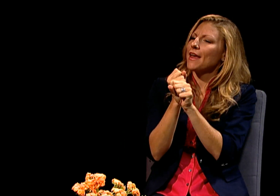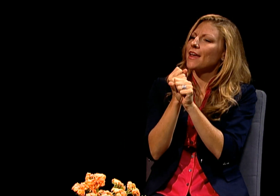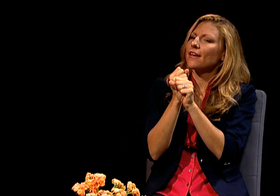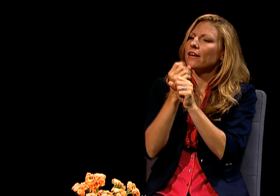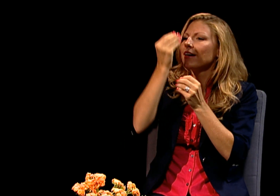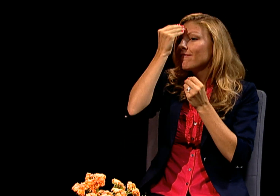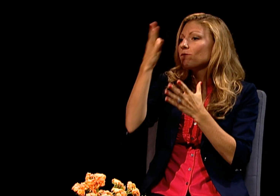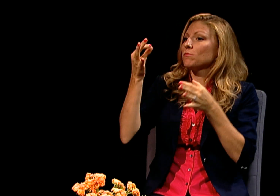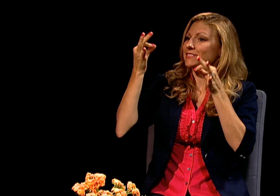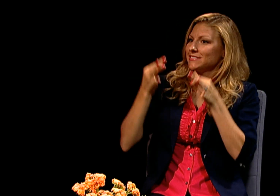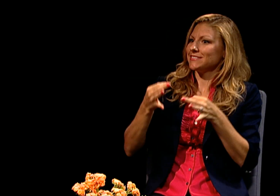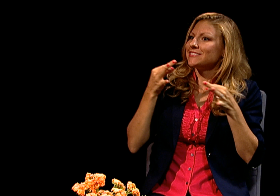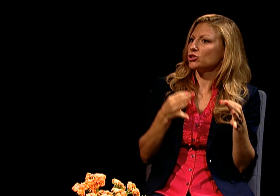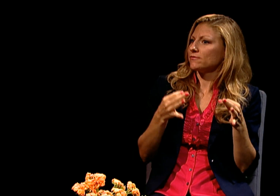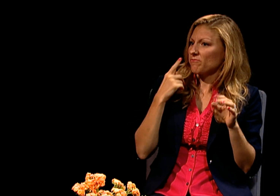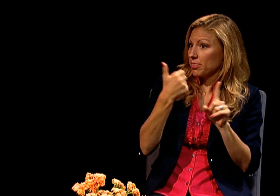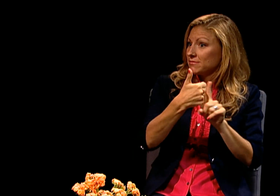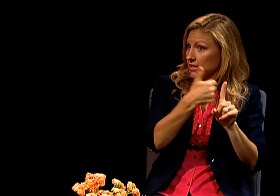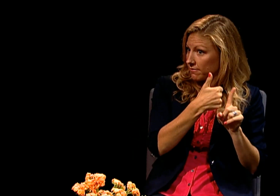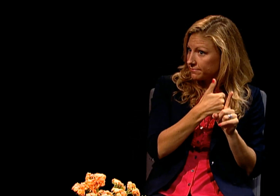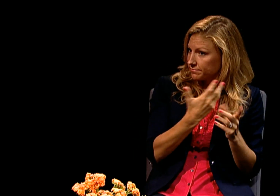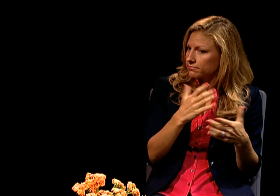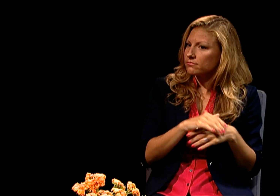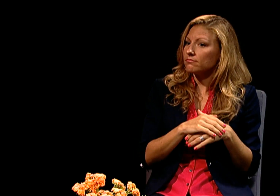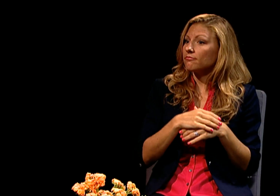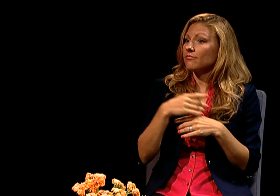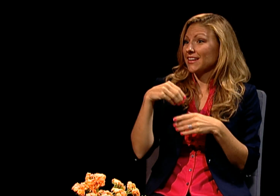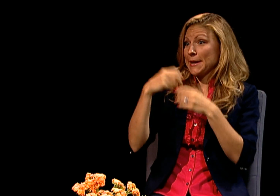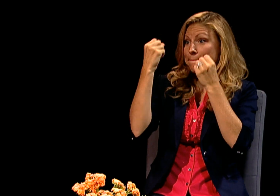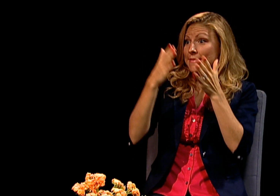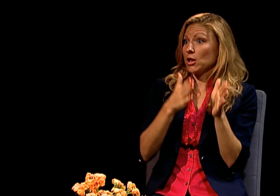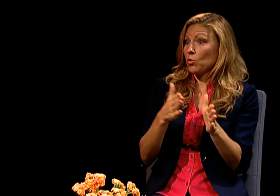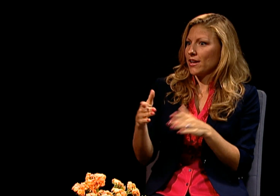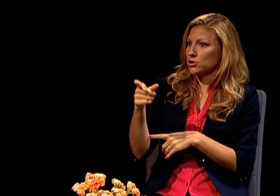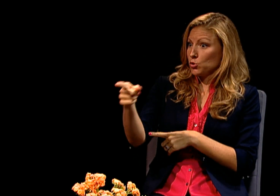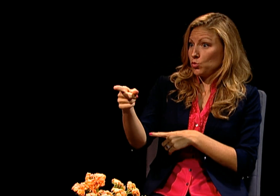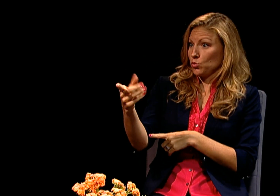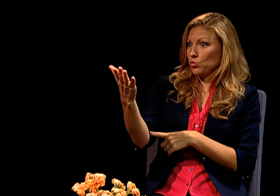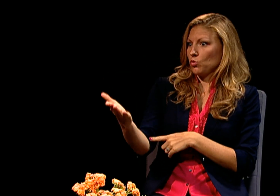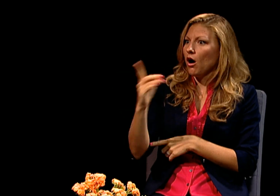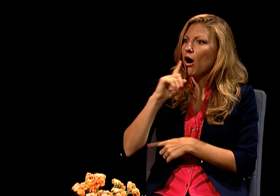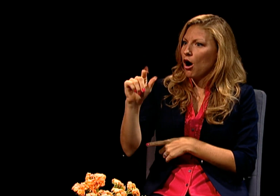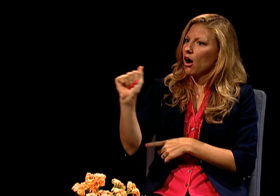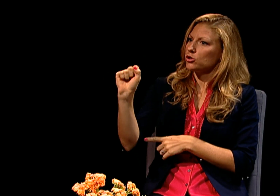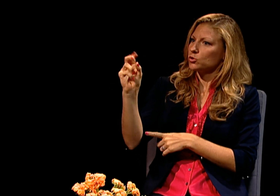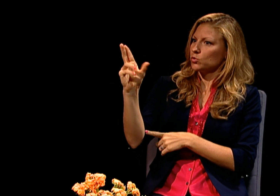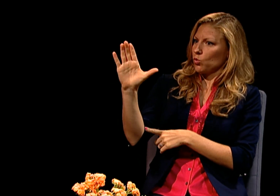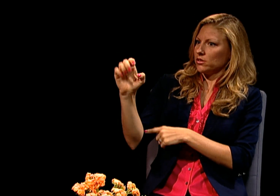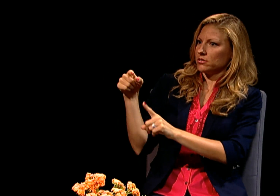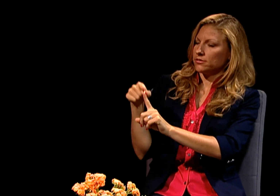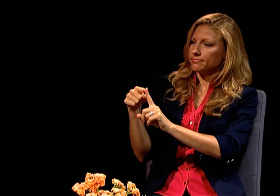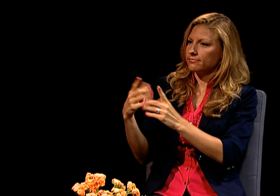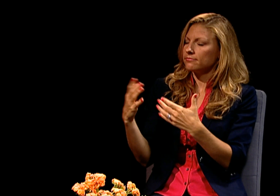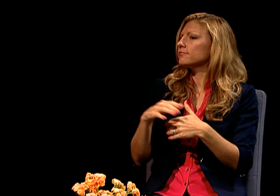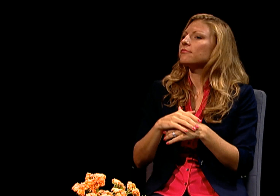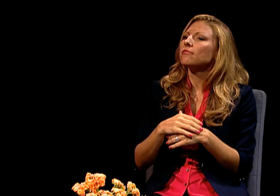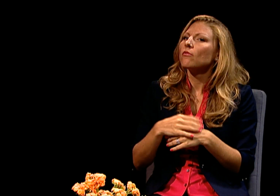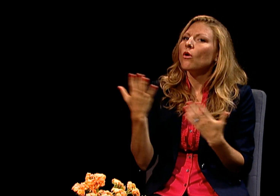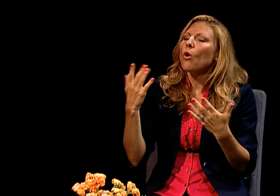AND ALLOW THEM TO BE ABLE TO MAKE INFORMED DECISIONS. AND IN MANY WAYS, YOU'RE A SOURCE FOR THAT.